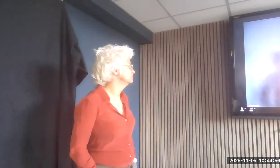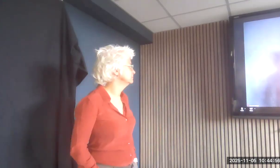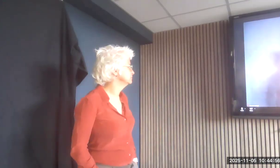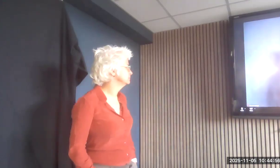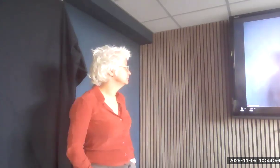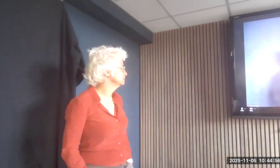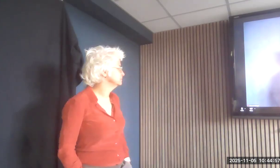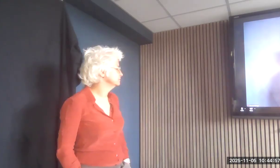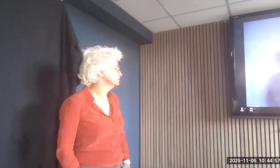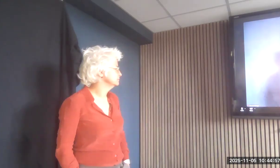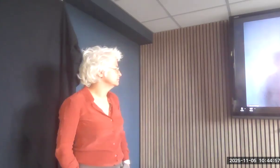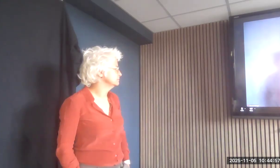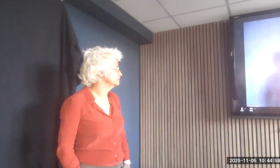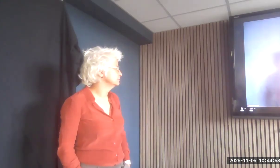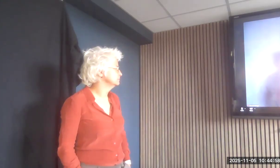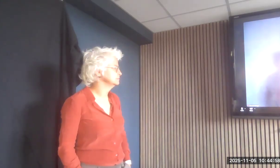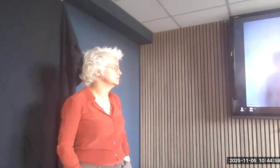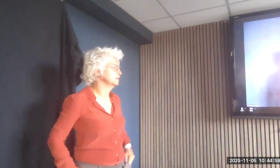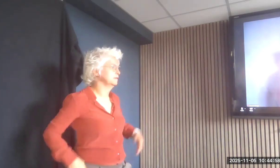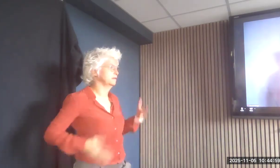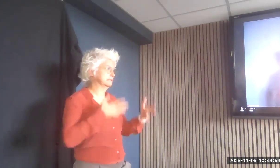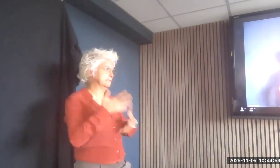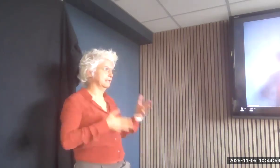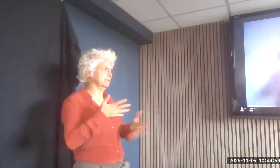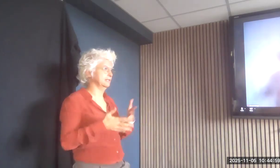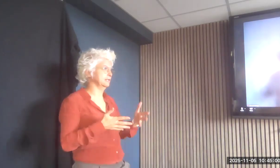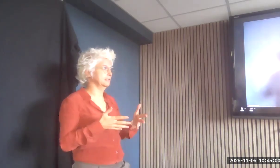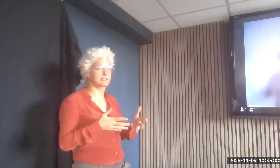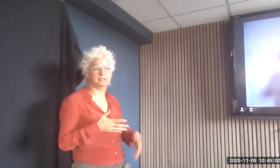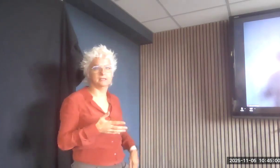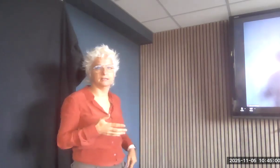Okay, we can't see whoever's signing there, so if you'd like that to be voiced over, it'd be useful.